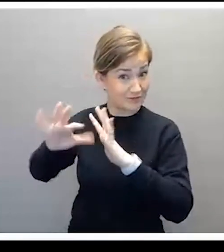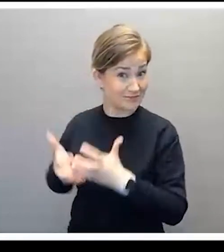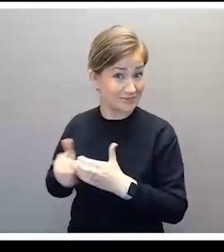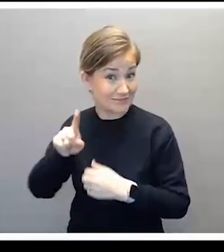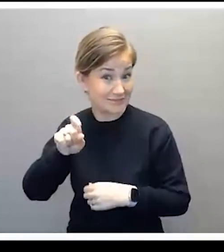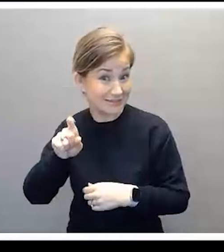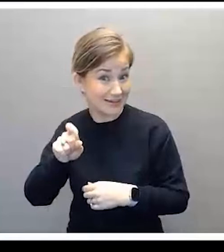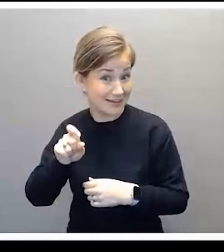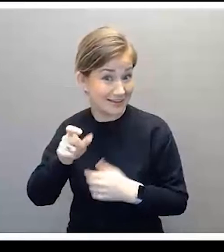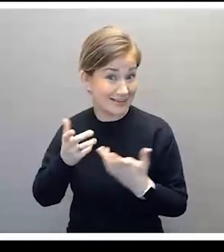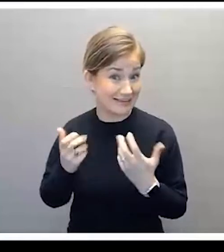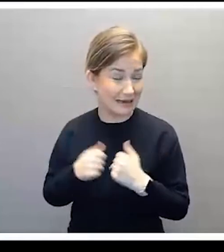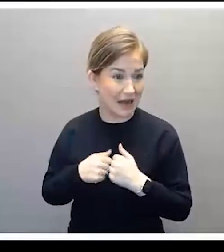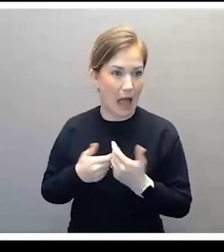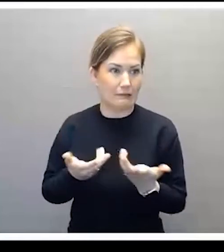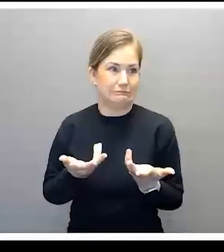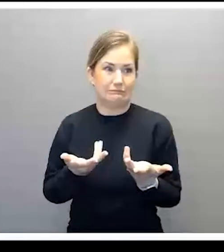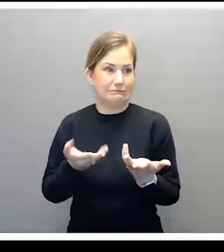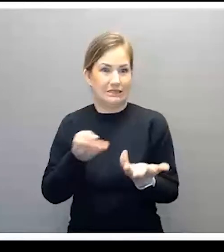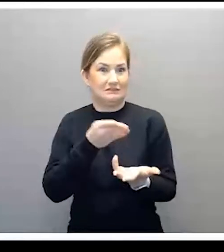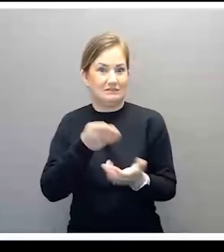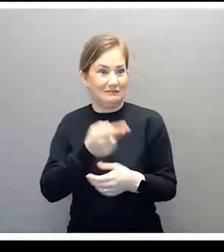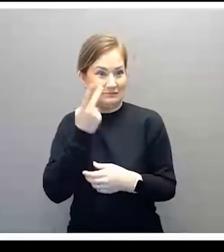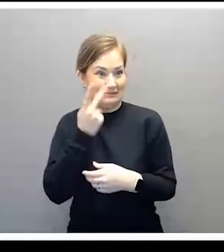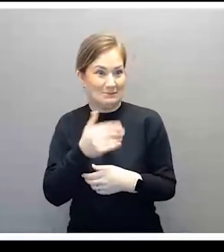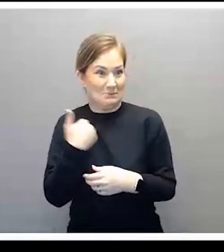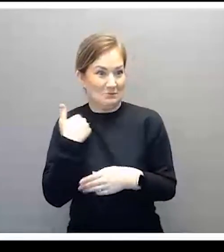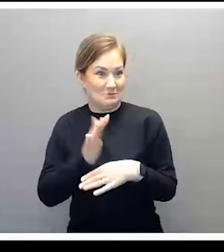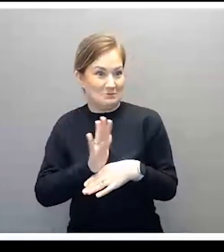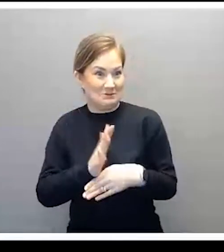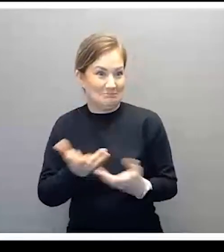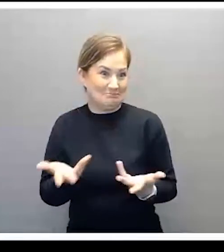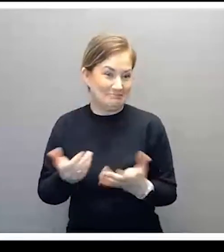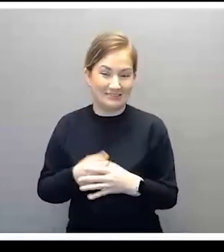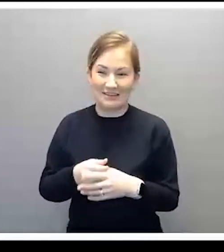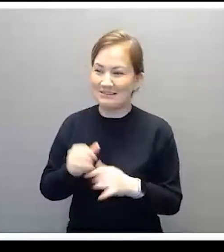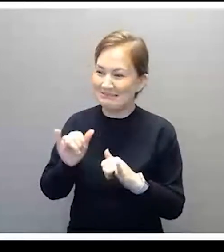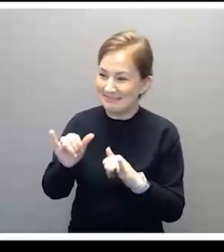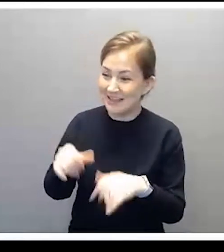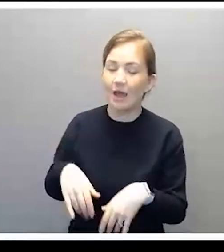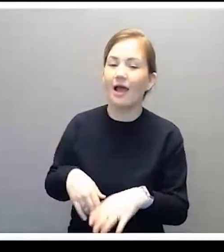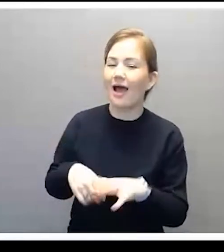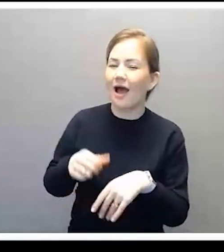I don't know if you remember those or not. I'll be honest, I haven't watched the movie. (chuckles)